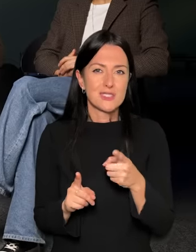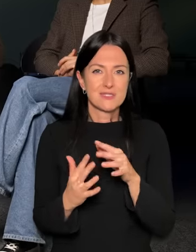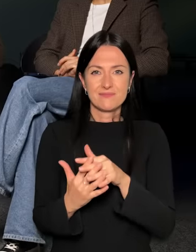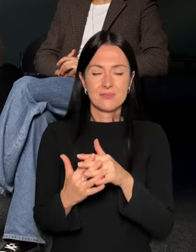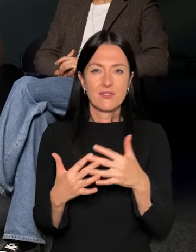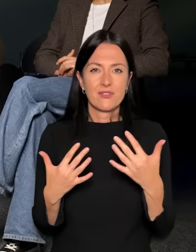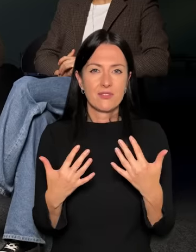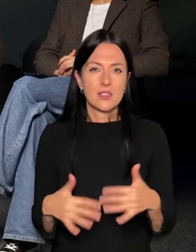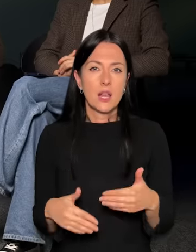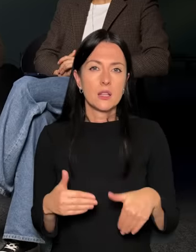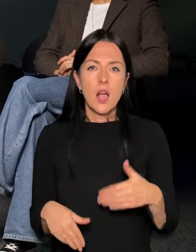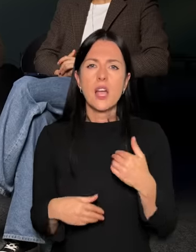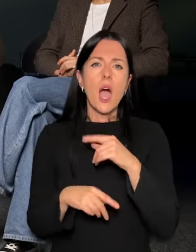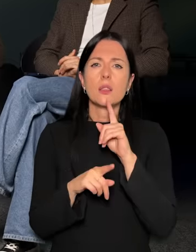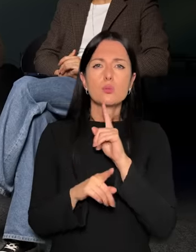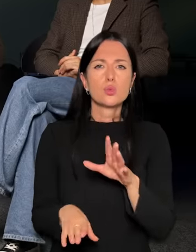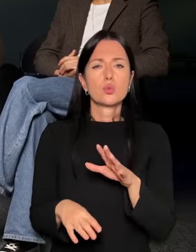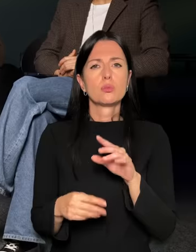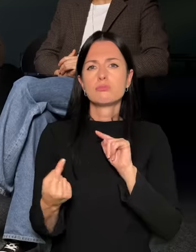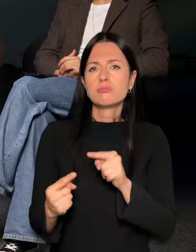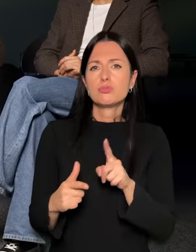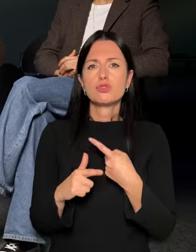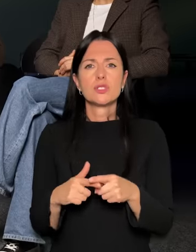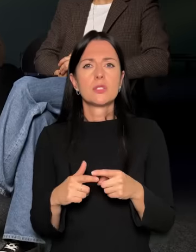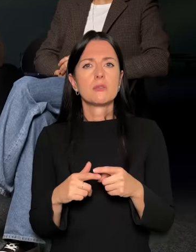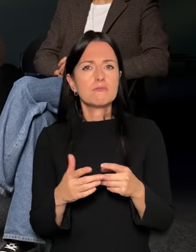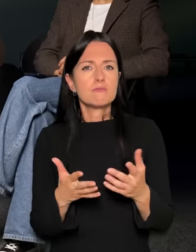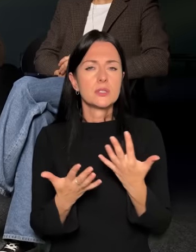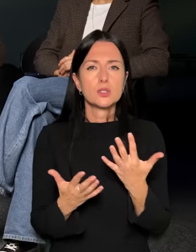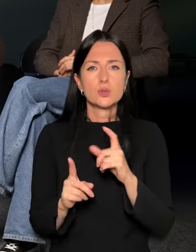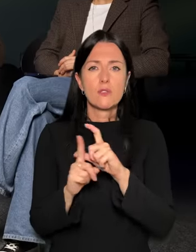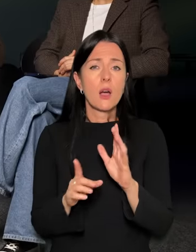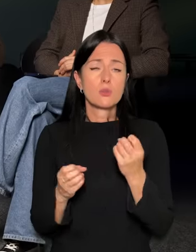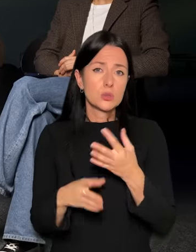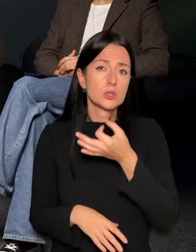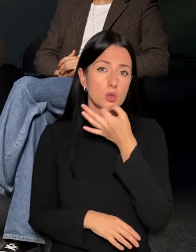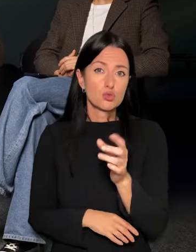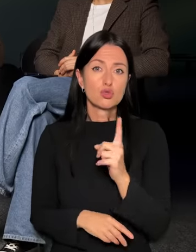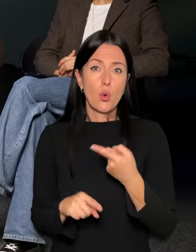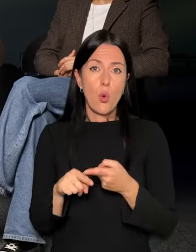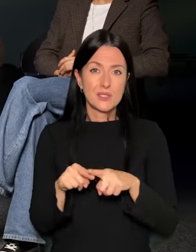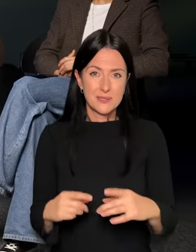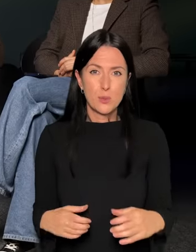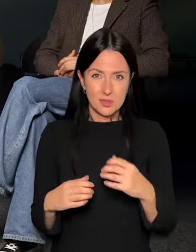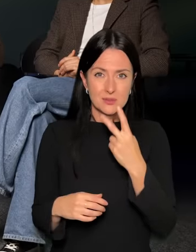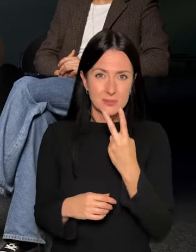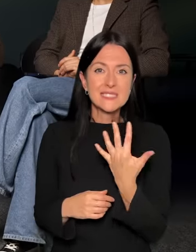Well, I won't dispute or simplify someone else's words there. I'll just say that these prostheses, how many centimeters will we go with here?